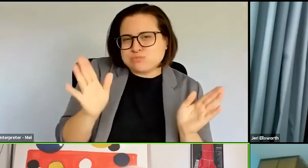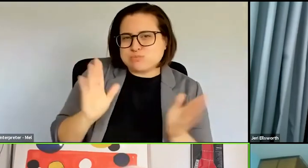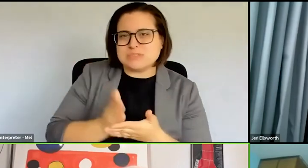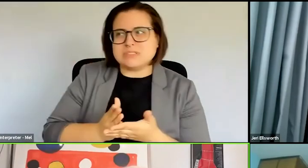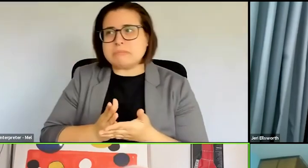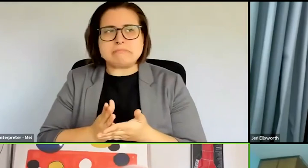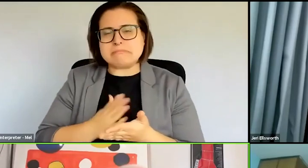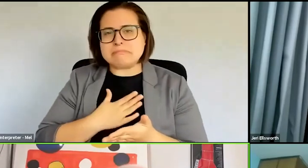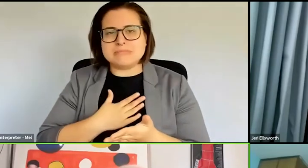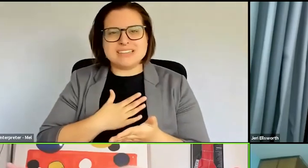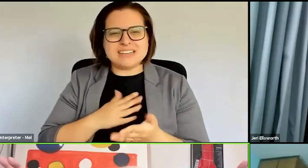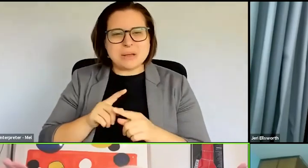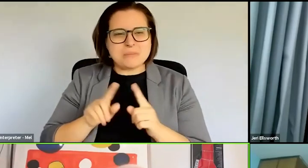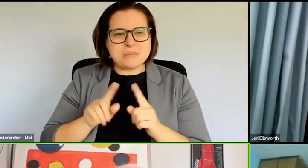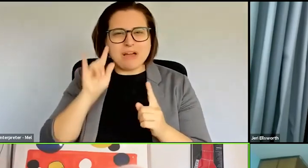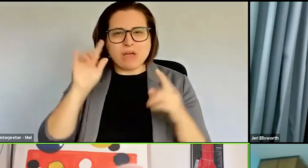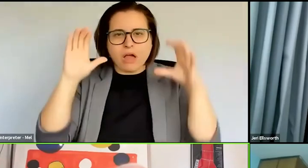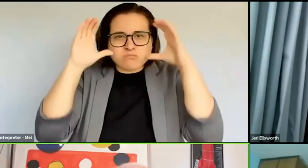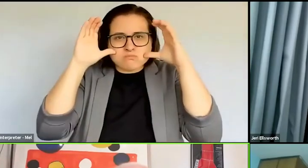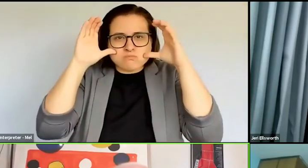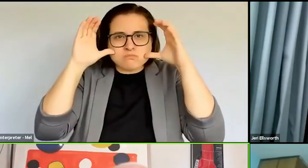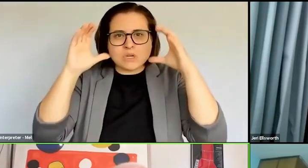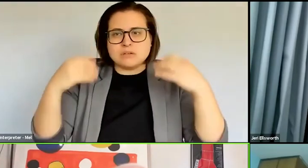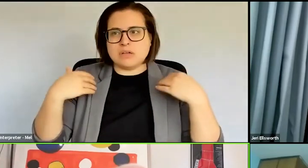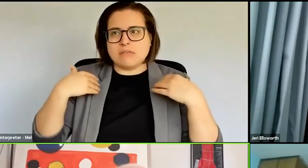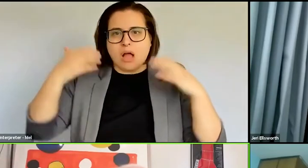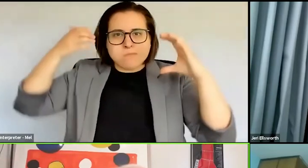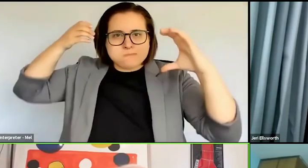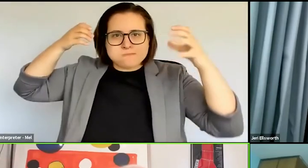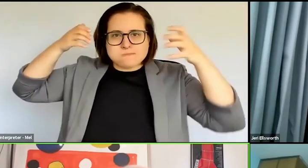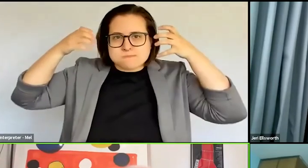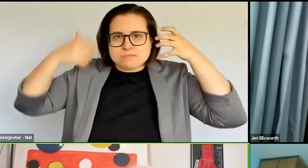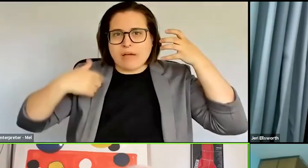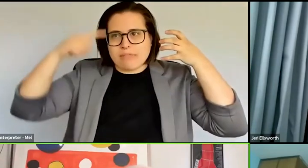engine on the back of it, and you know your fuse sensor array on the top, and you know--